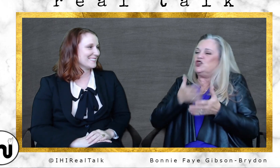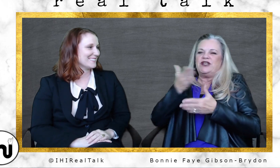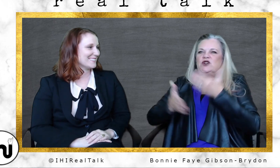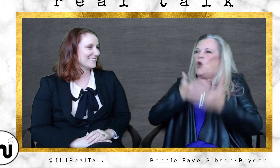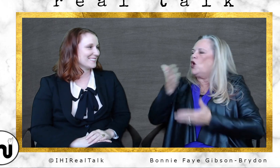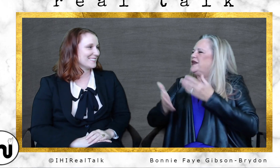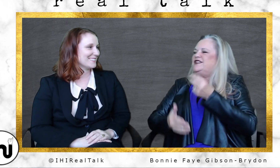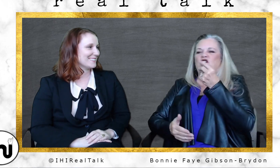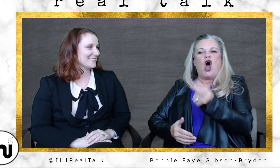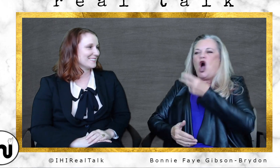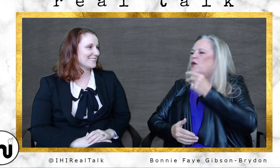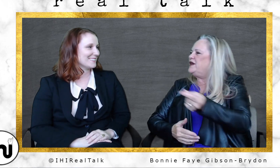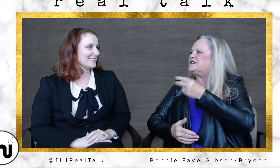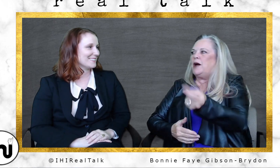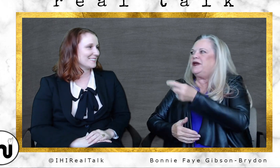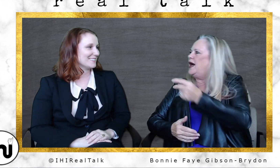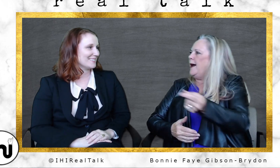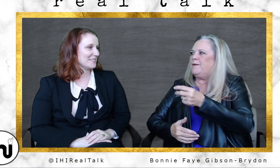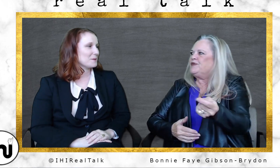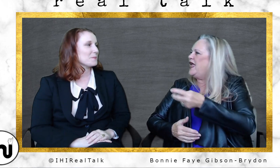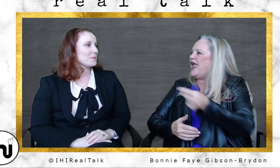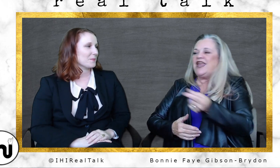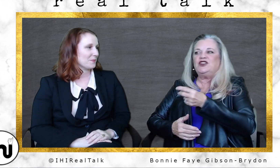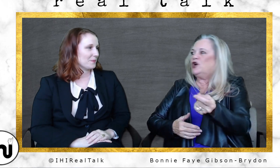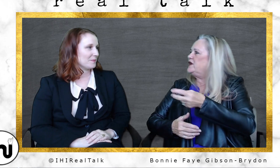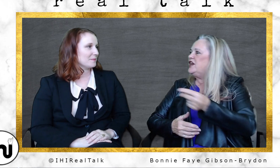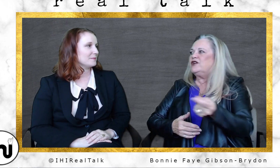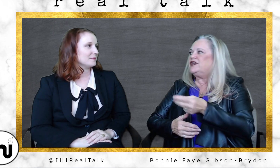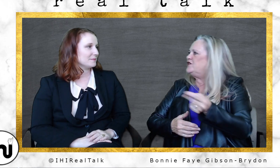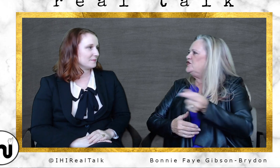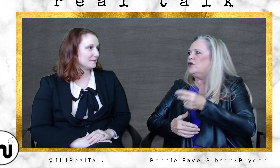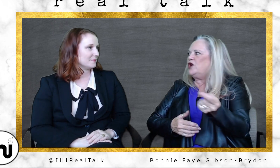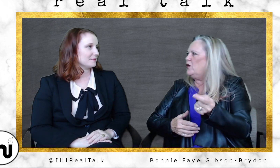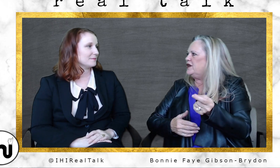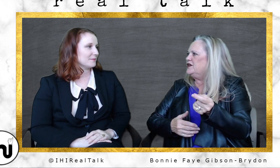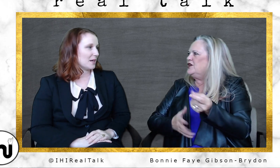in court, it's always coming up. And you don't hear it if you don't know it.